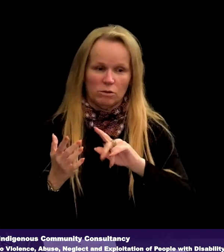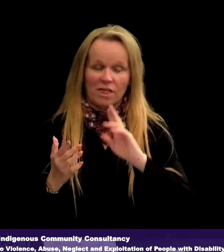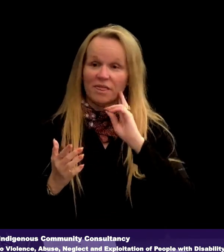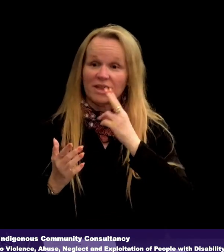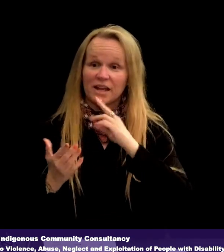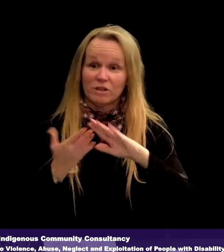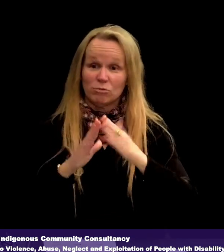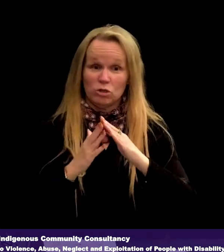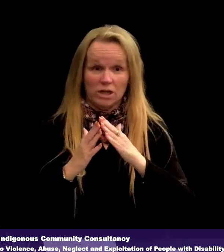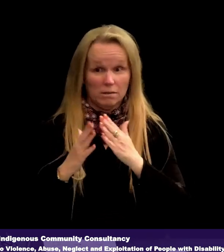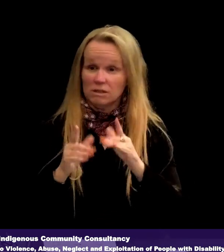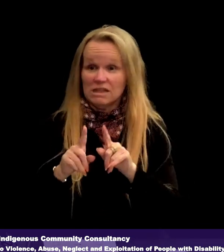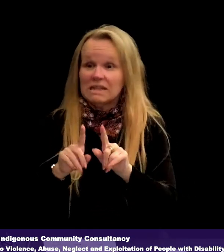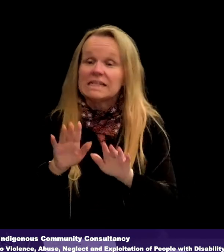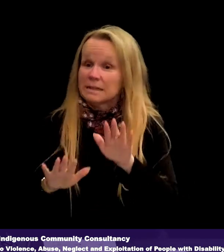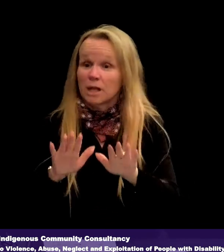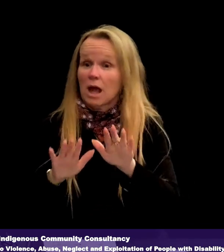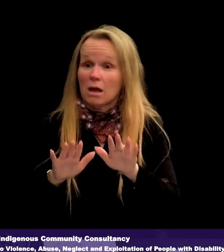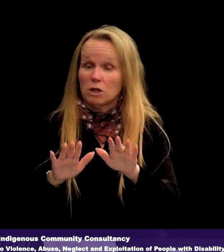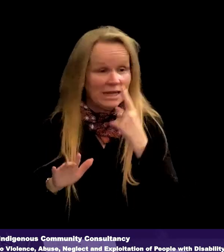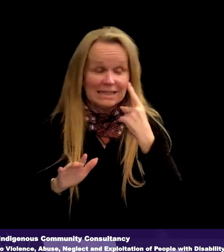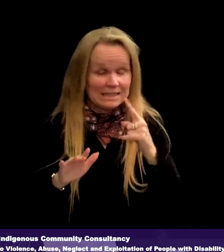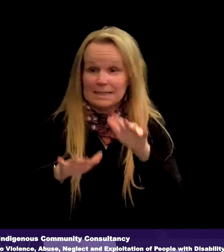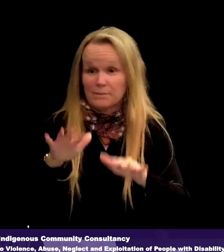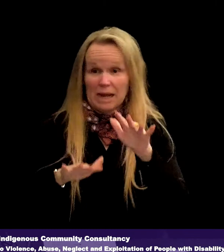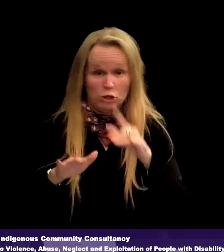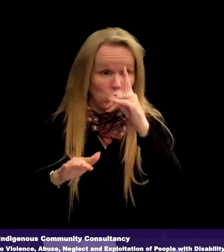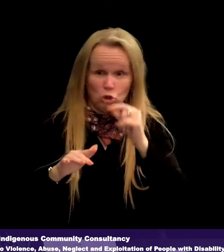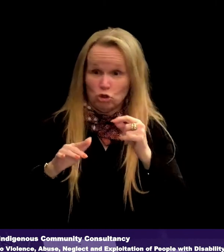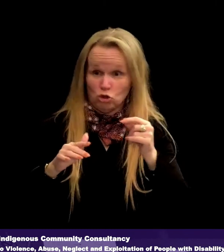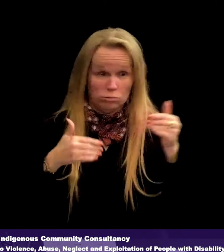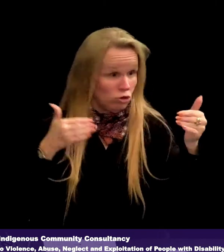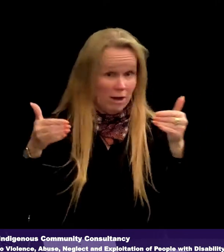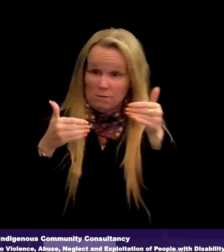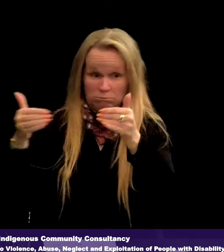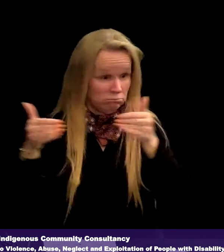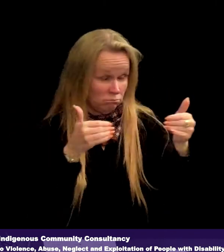So the Deaf community is quite similar. I can see a lot of similarities.